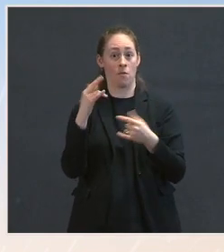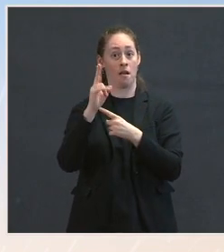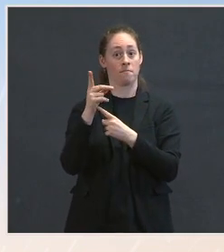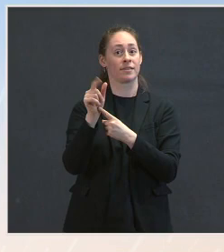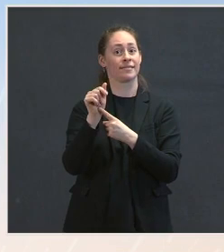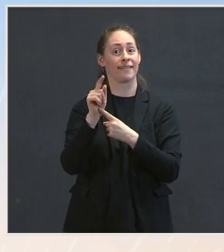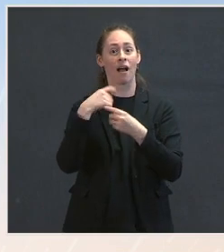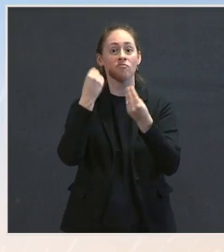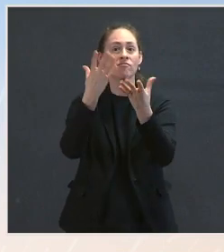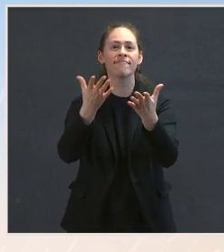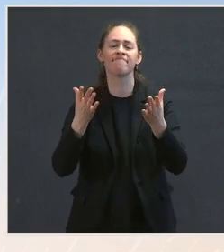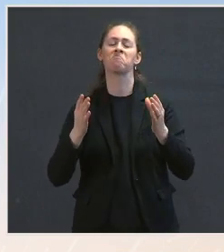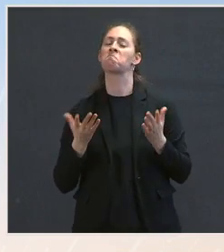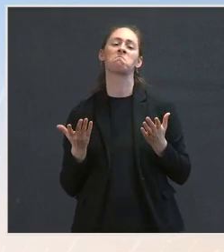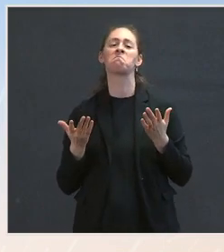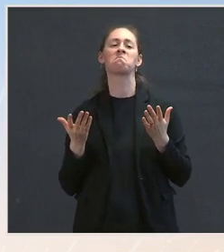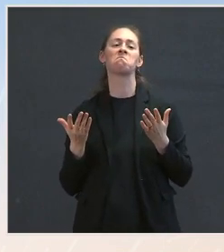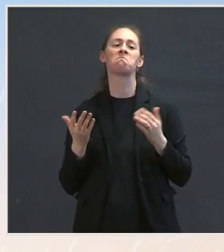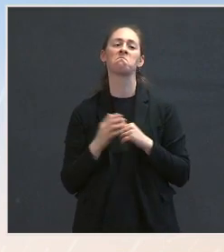it's sort of a follow-up to your earlier answer.